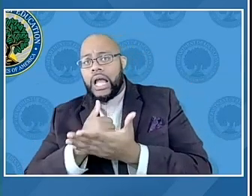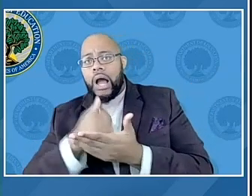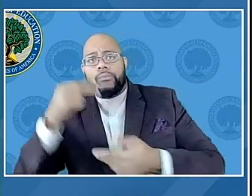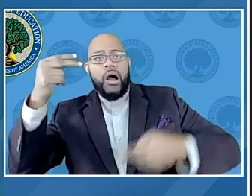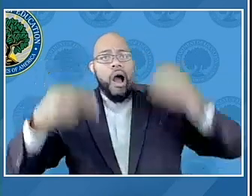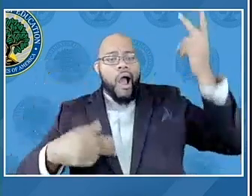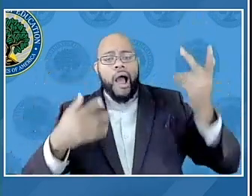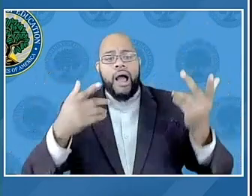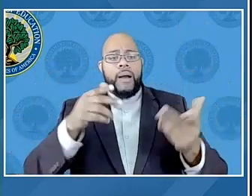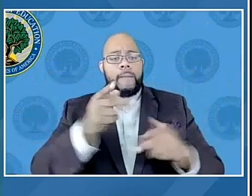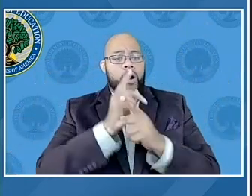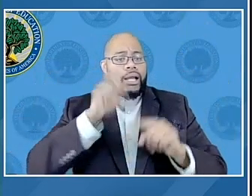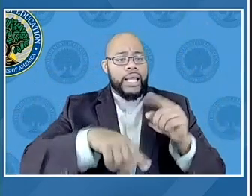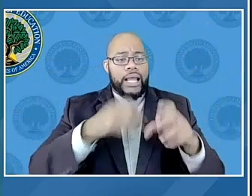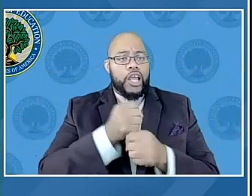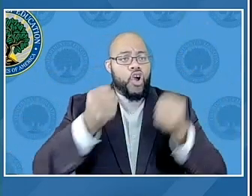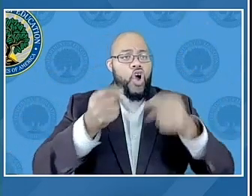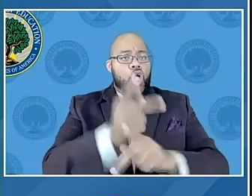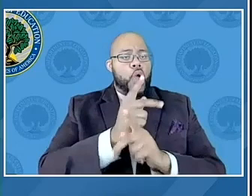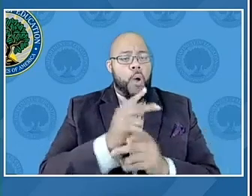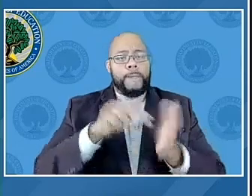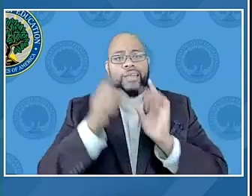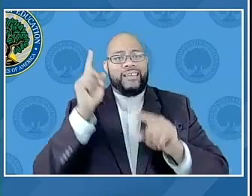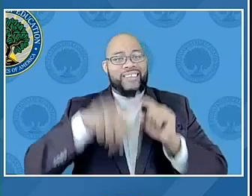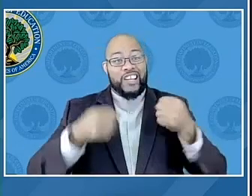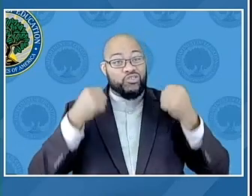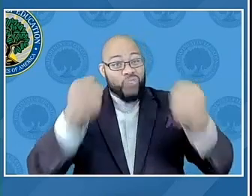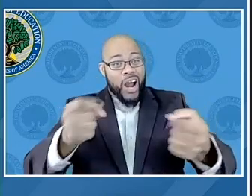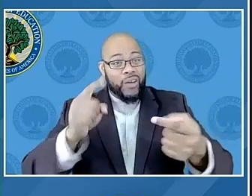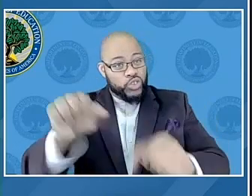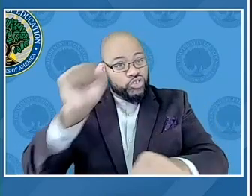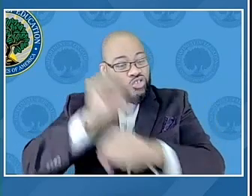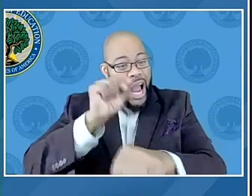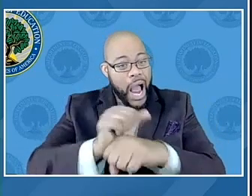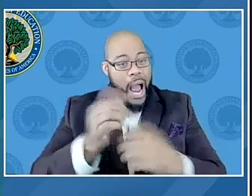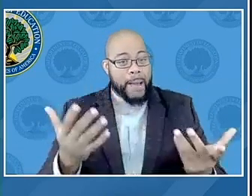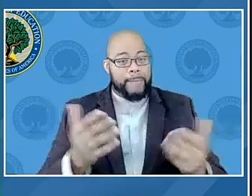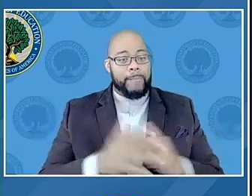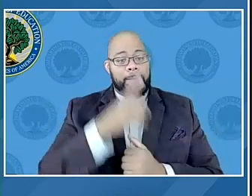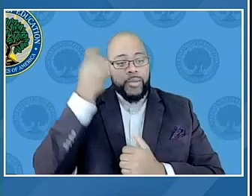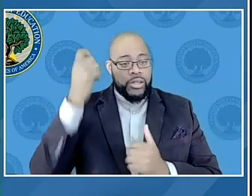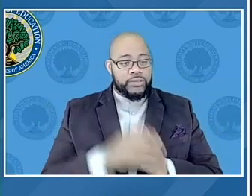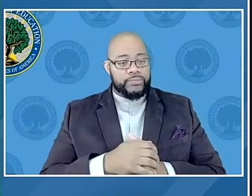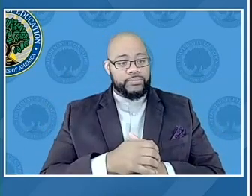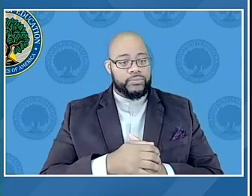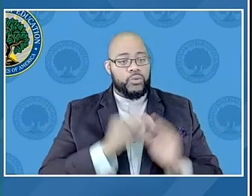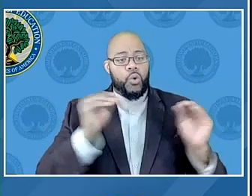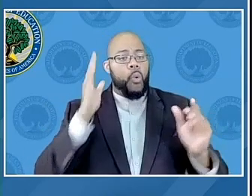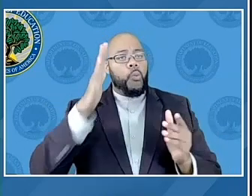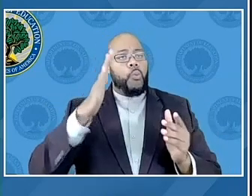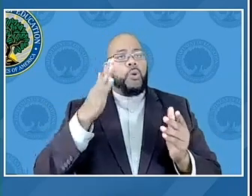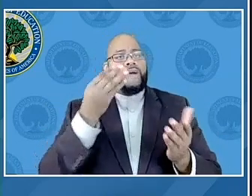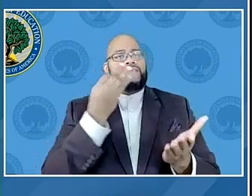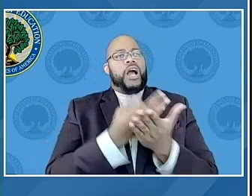cannot get car loans, meaning they cannot drive to their job because no one will finance a car loan because of what has